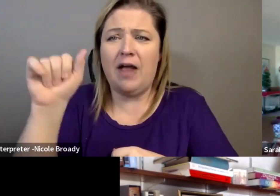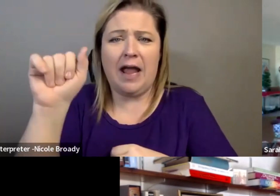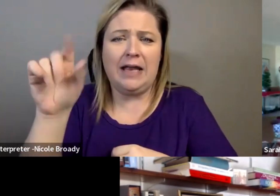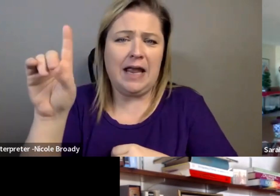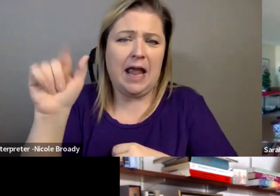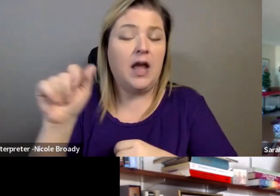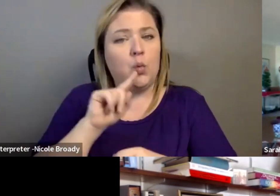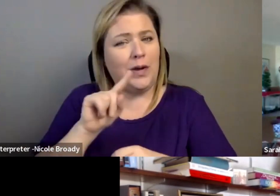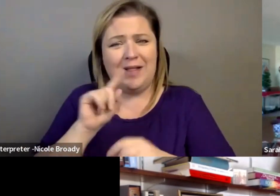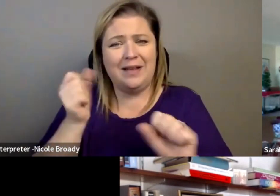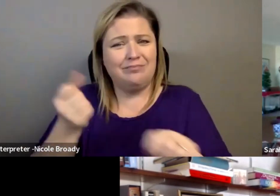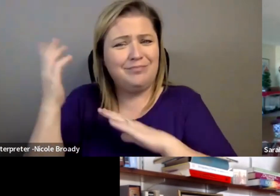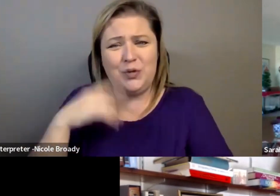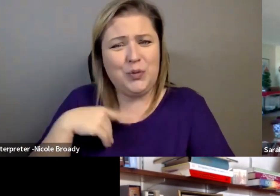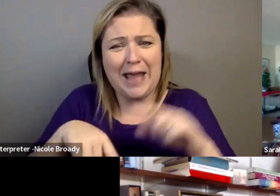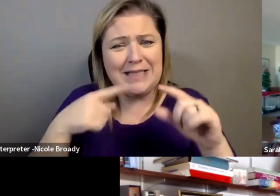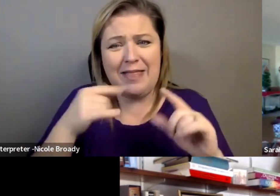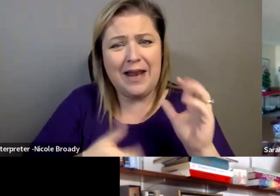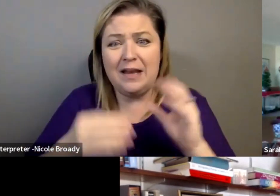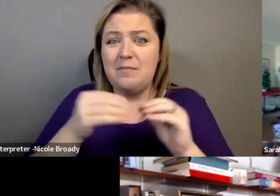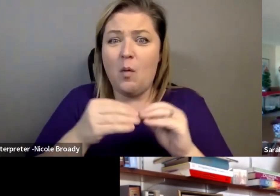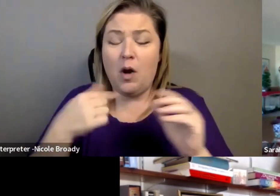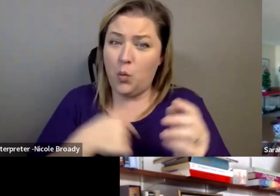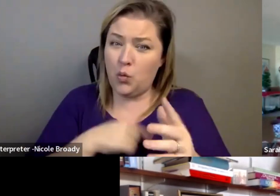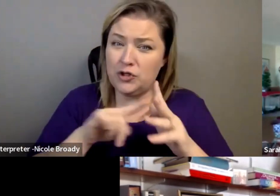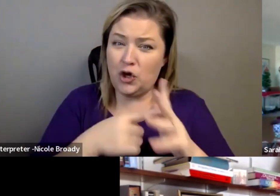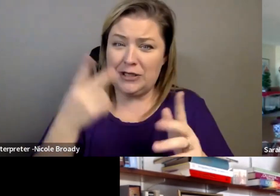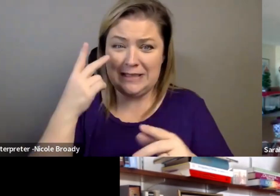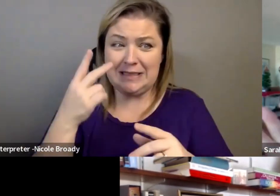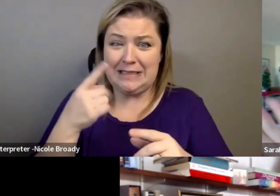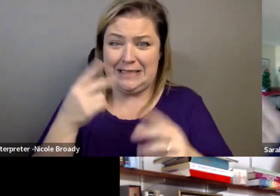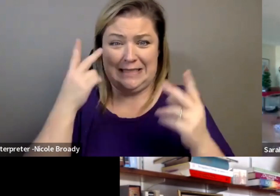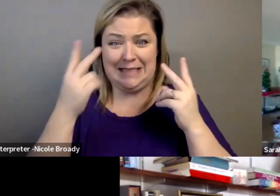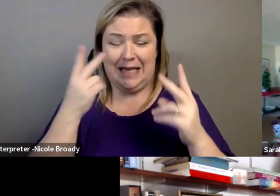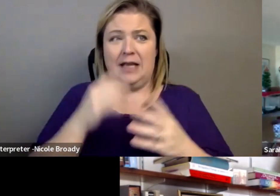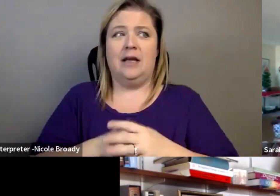really gone away. And we're starting to see you know, the the great flight from in purse